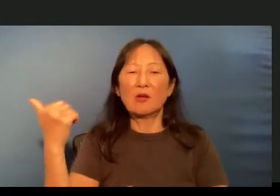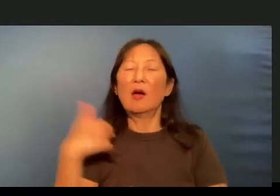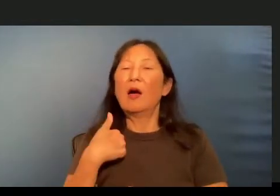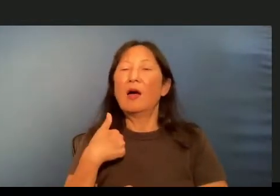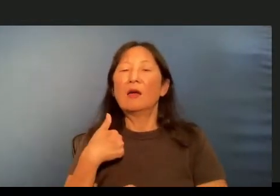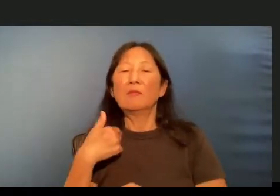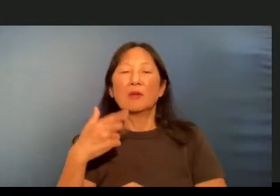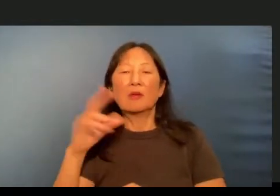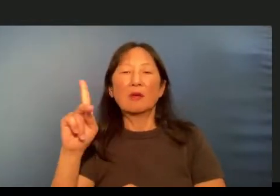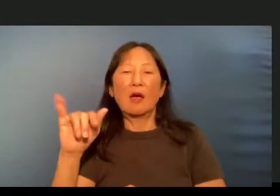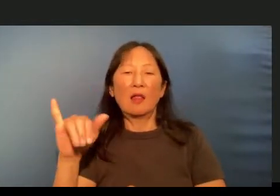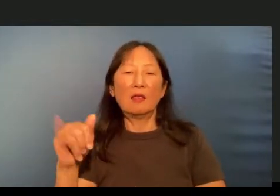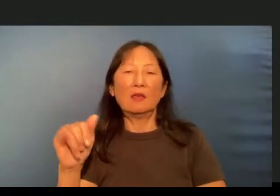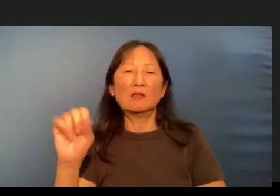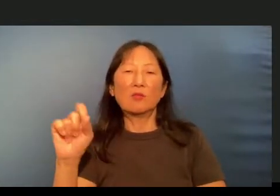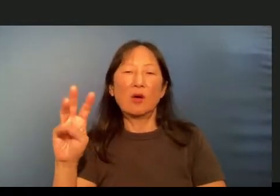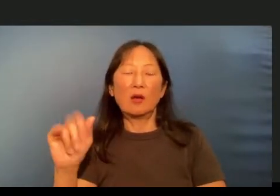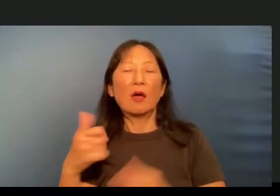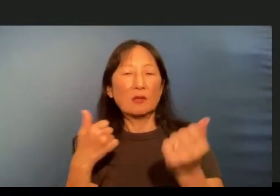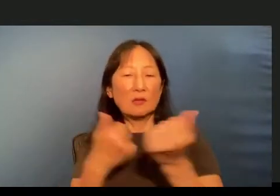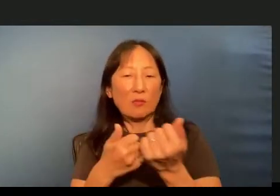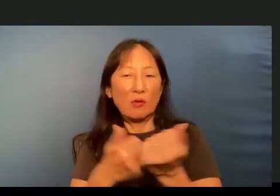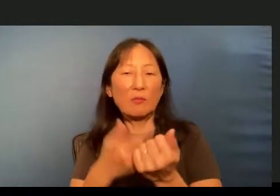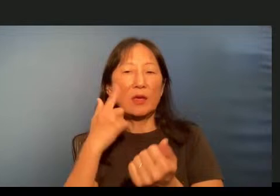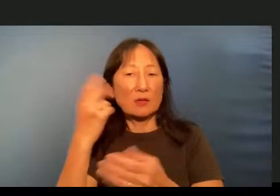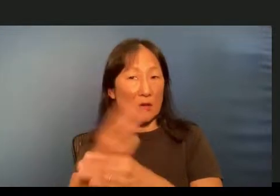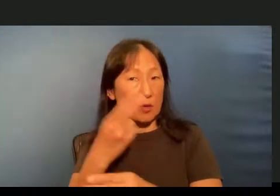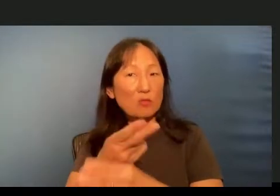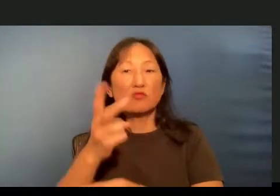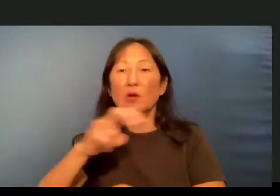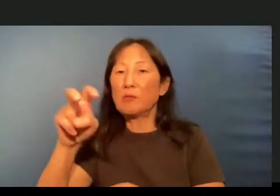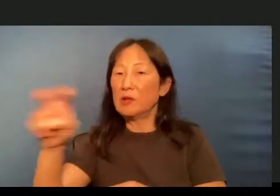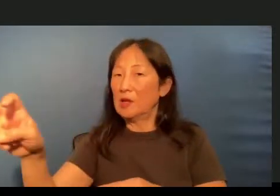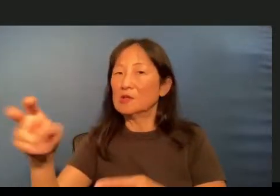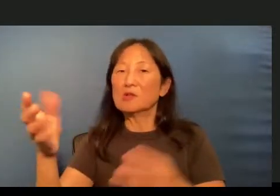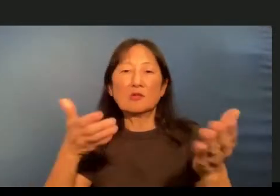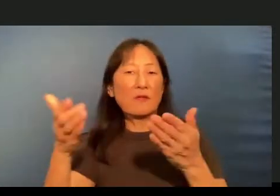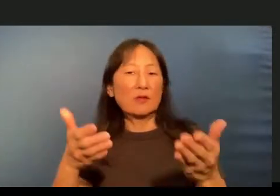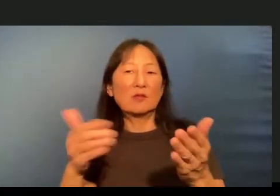I have big supporters Bill because I use transportation a lot. I use Skyline and the bus.